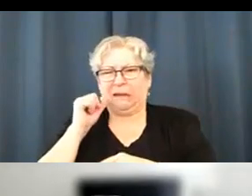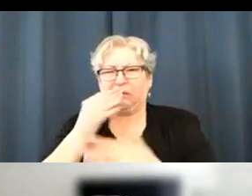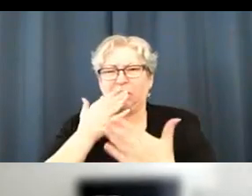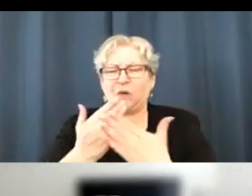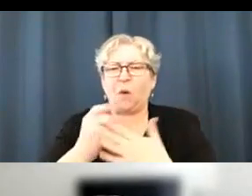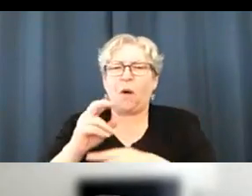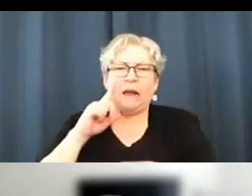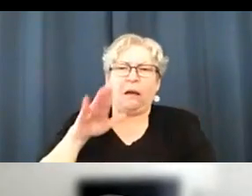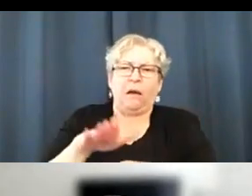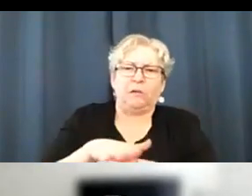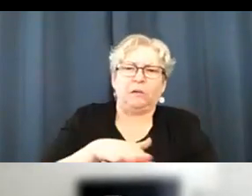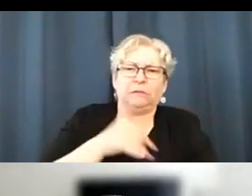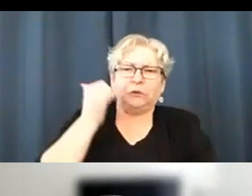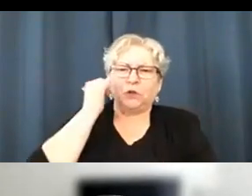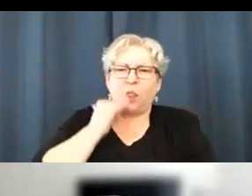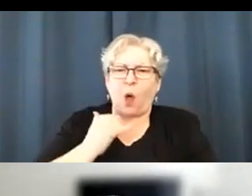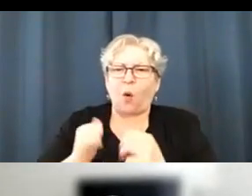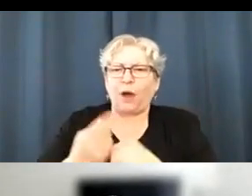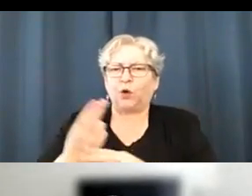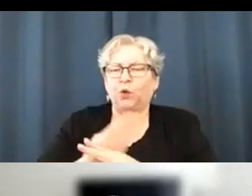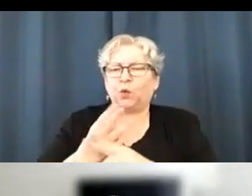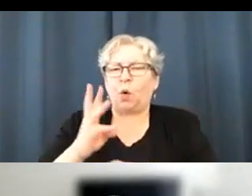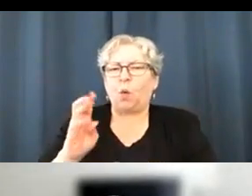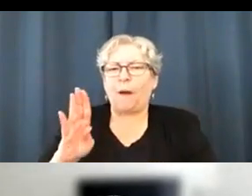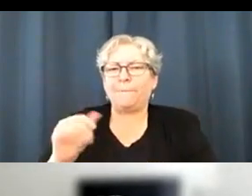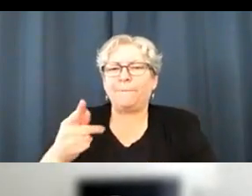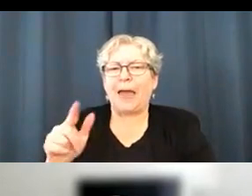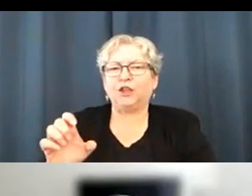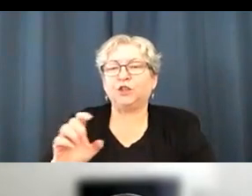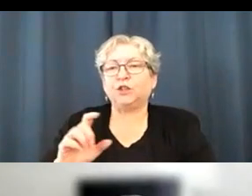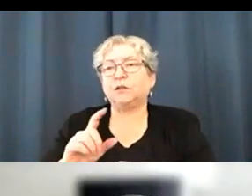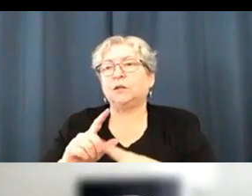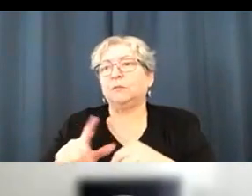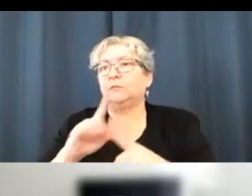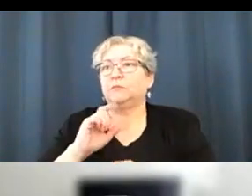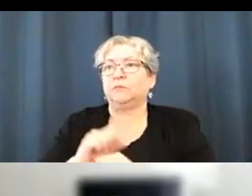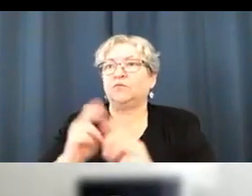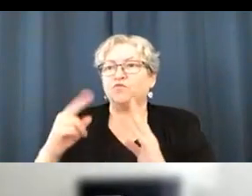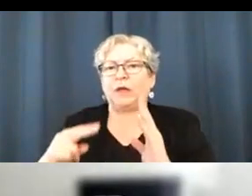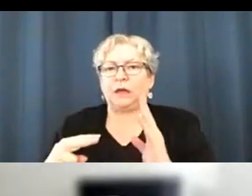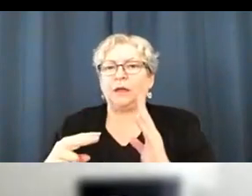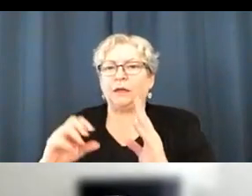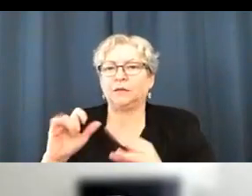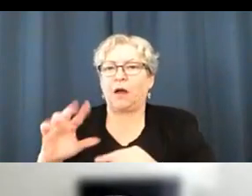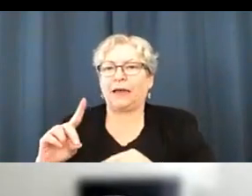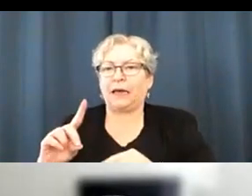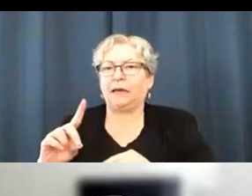And so, they wonder how could you use a webpage and an actual screen reader users. Syed, his voice is set totally different.